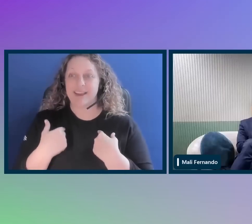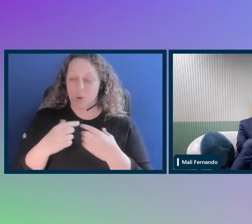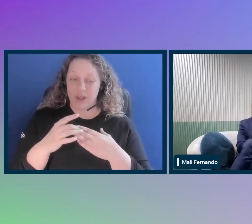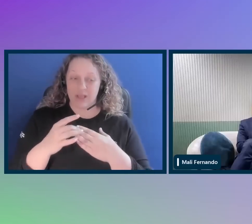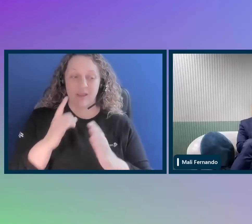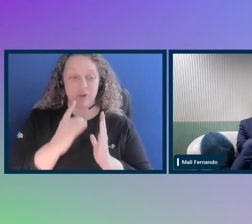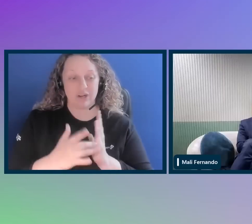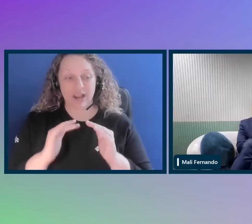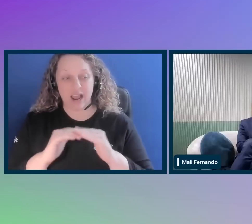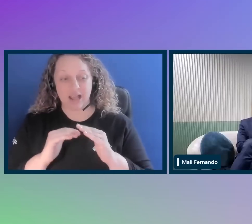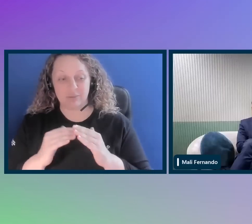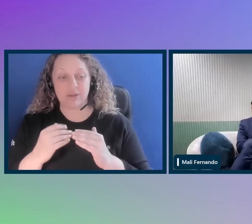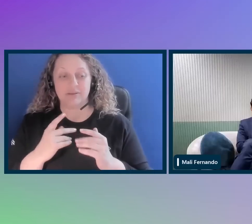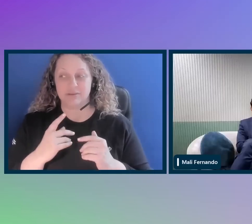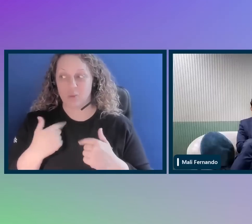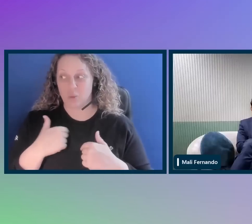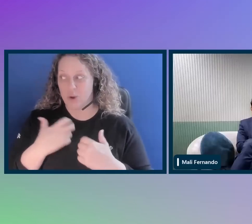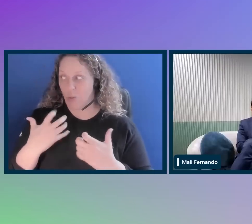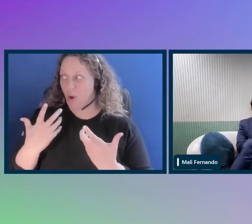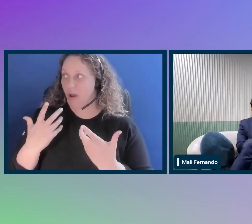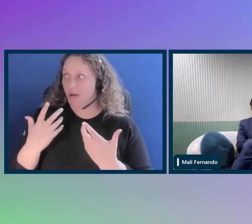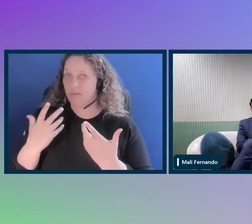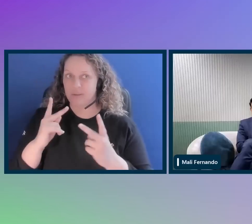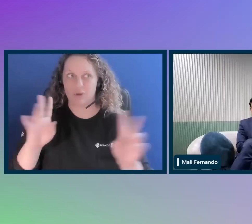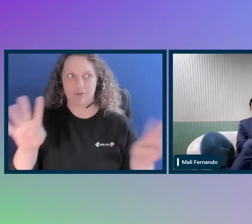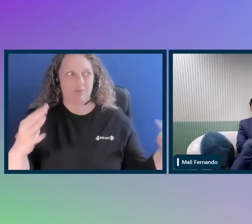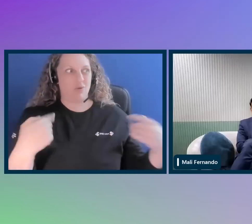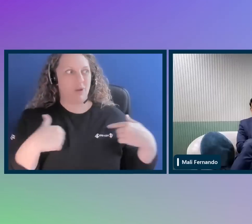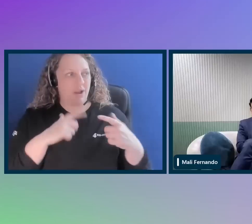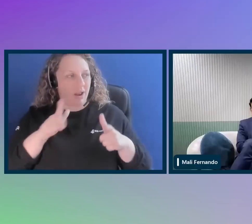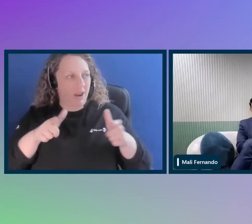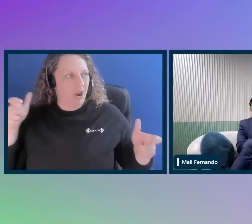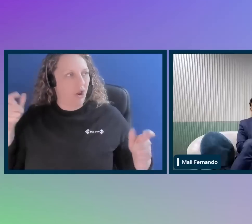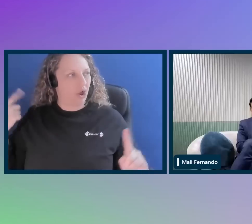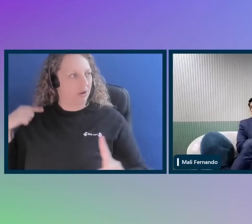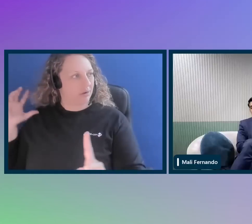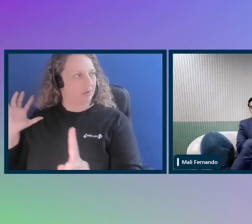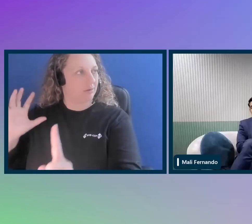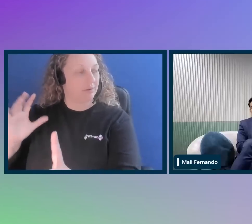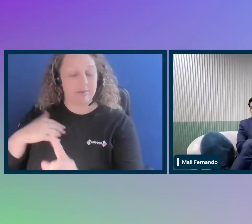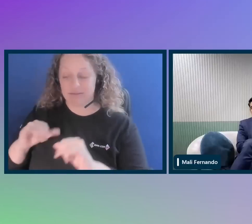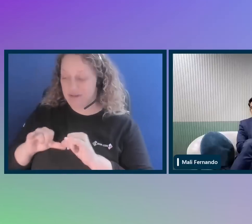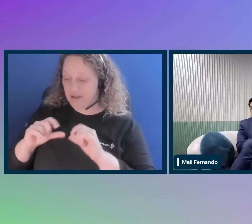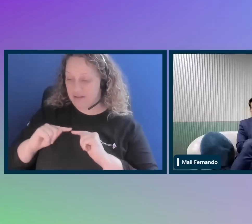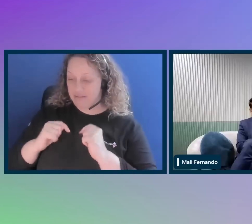I think that's the place where you want to get to. Because the size of my team is amplified